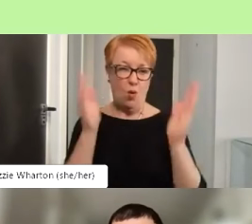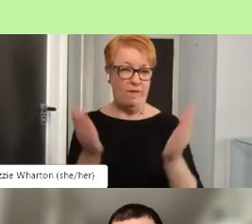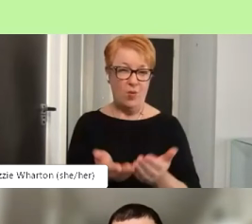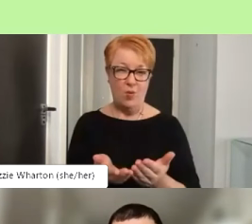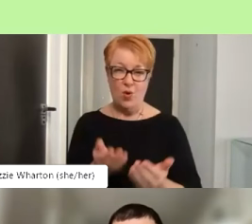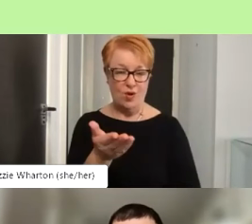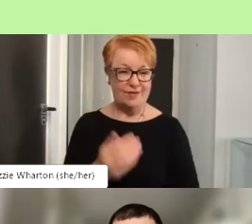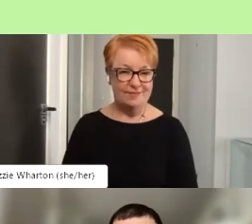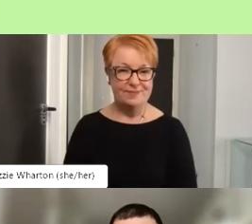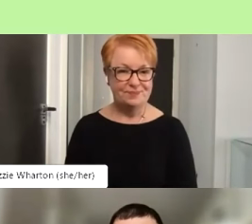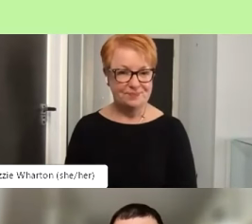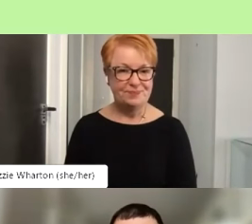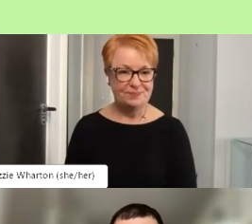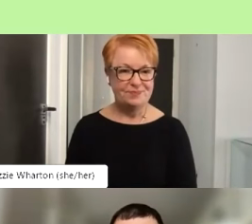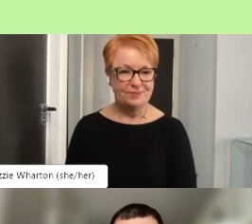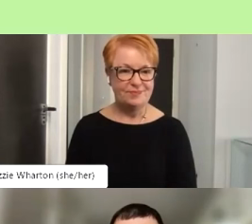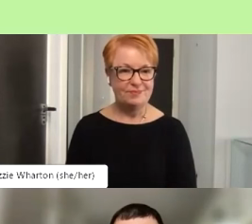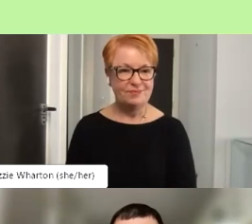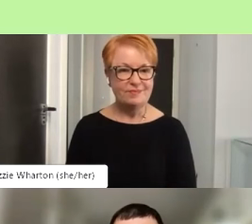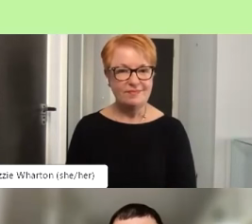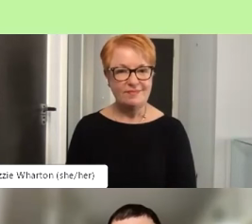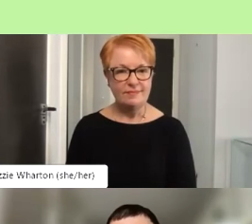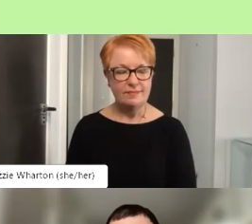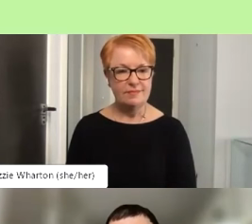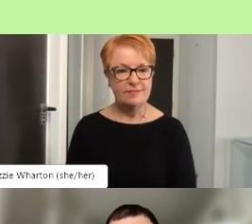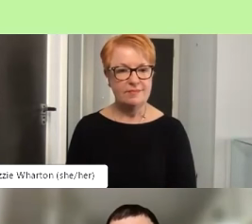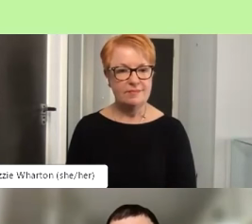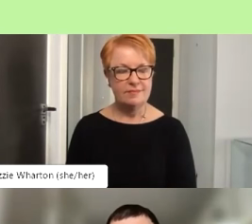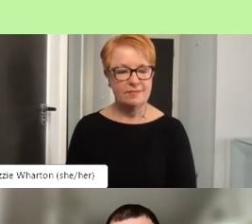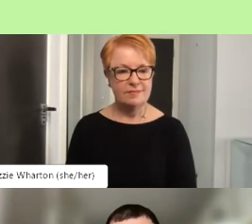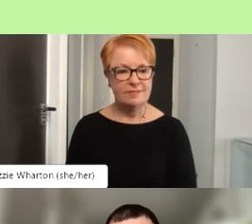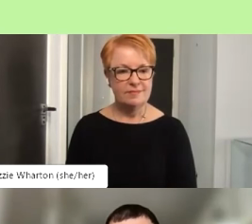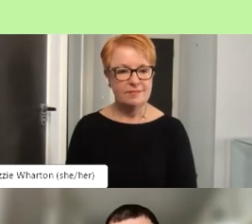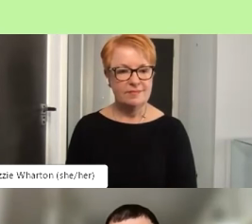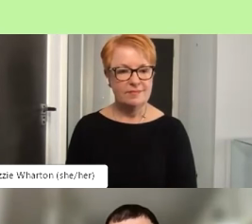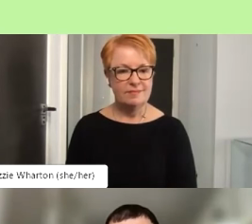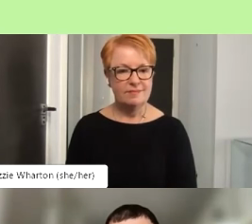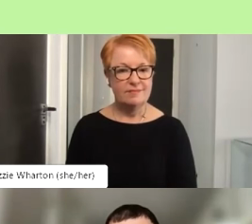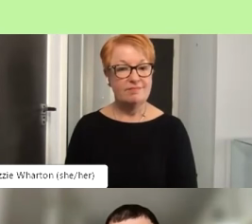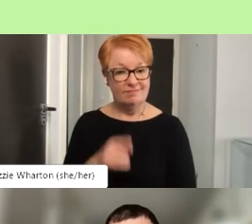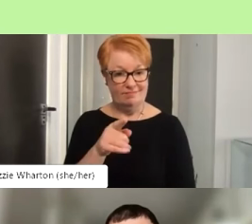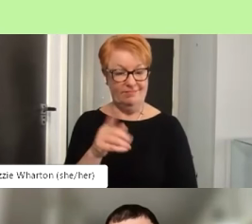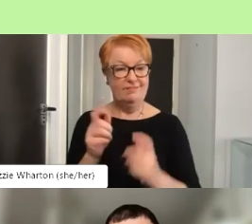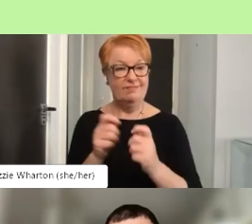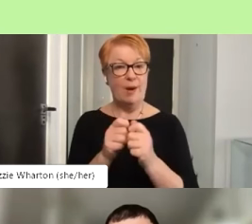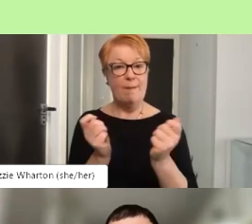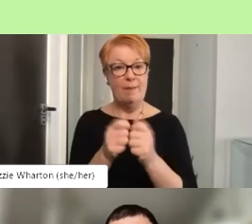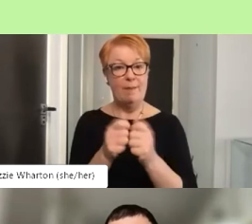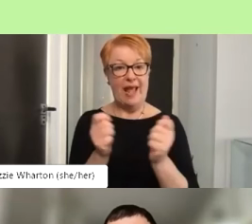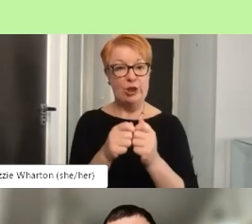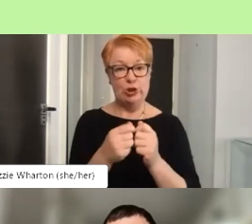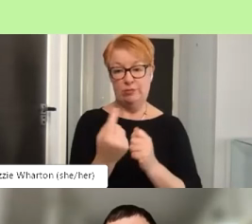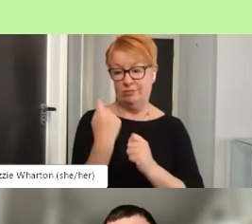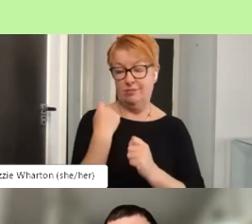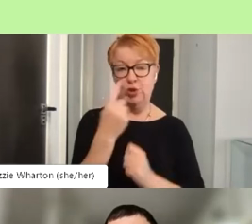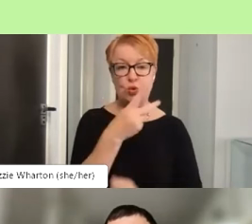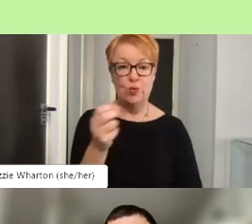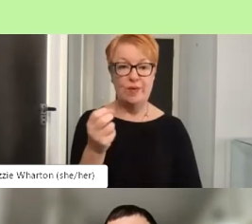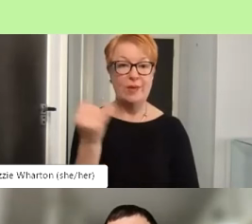Also in addition, branch we had, we also made a publication in 2016, which included reports